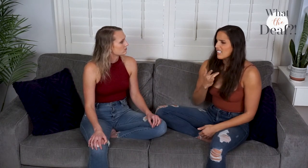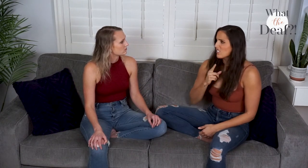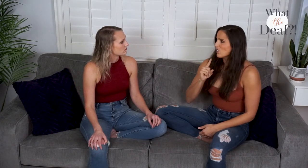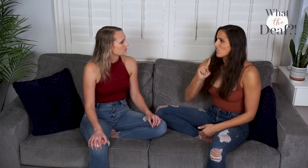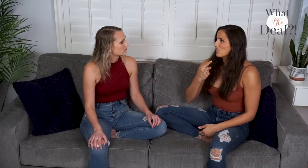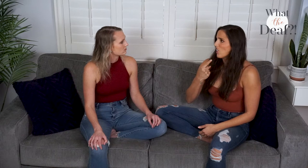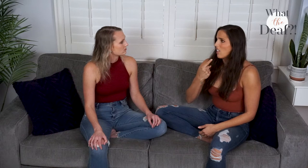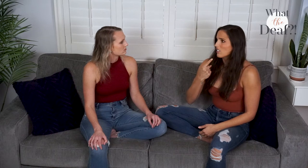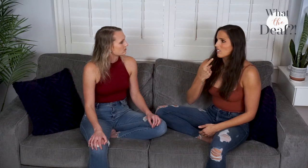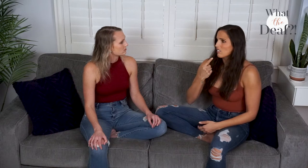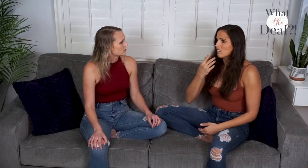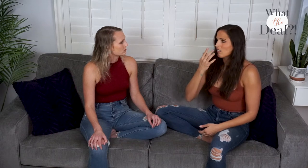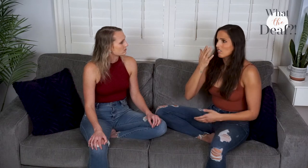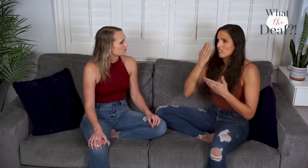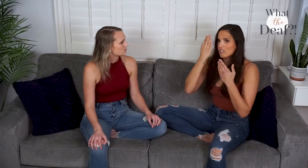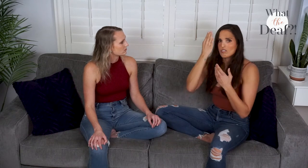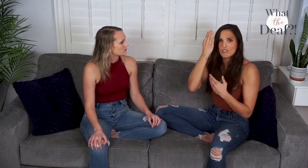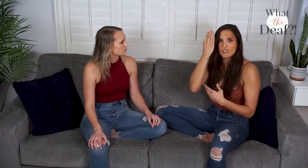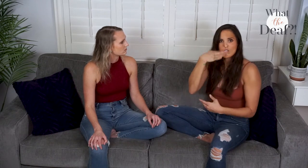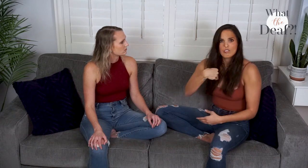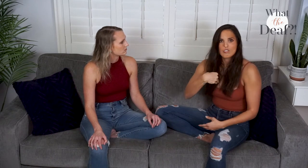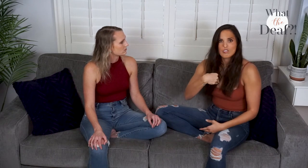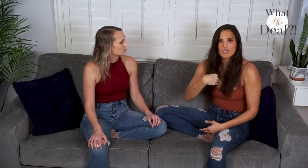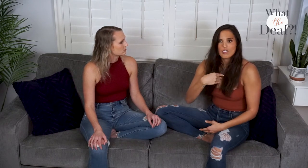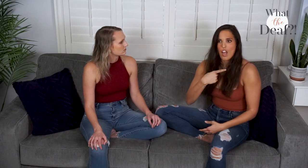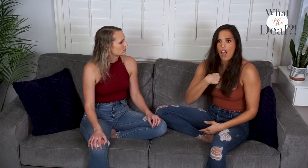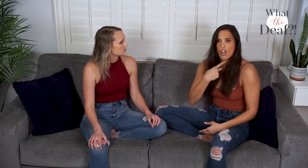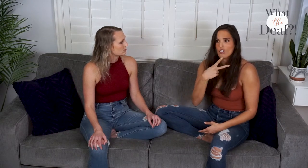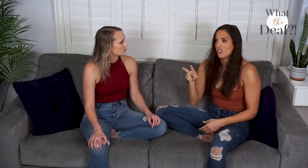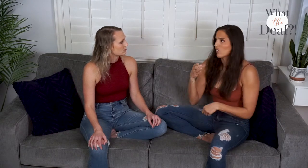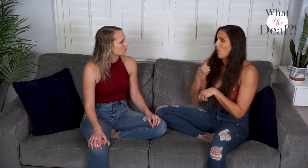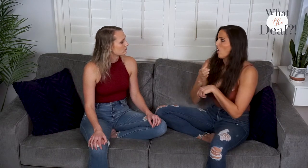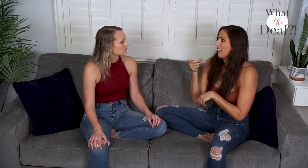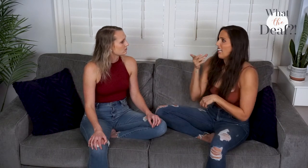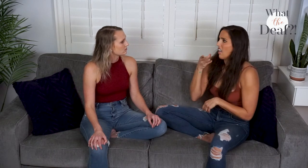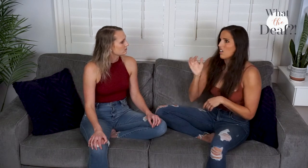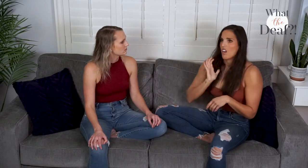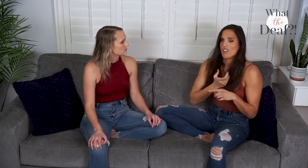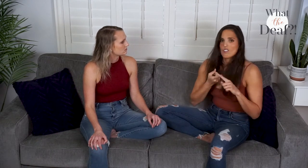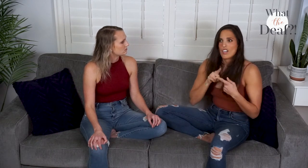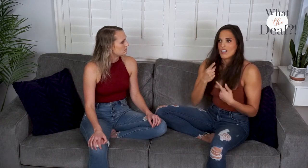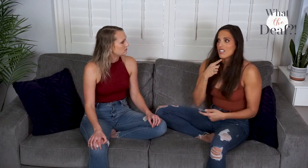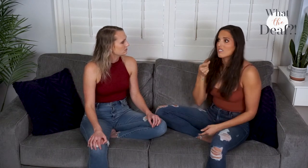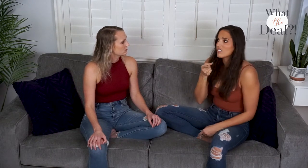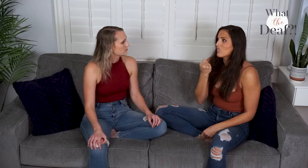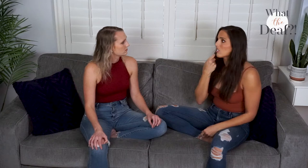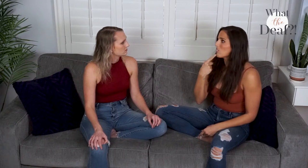my feelings were just… were gone. I looked at Carly and I looked at our friend,